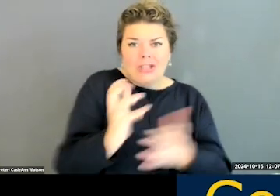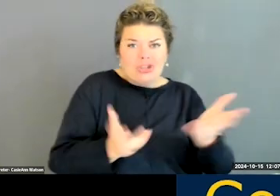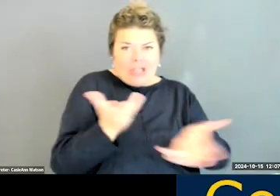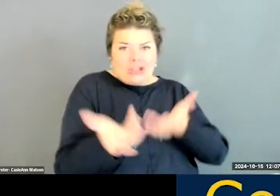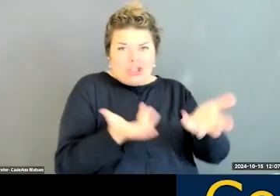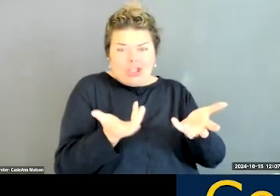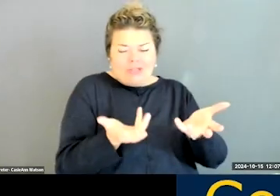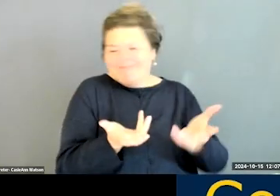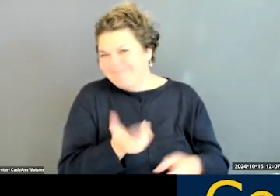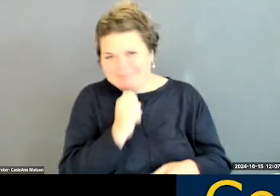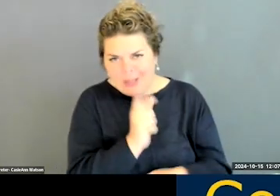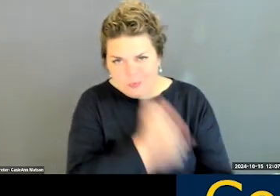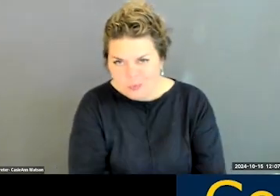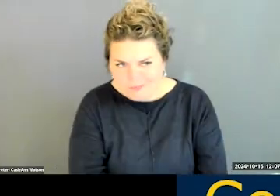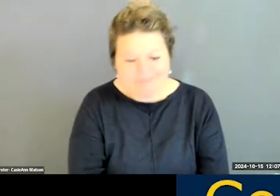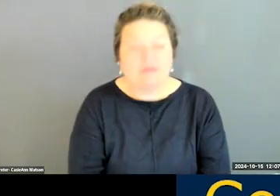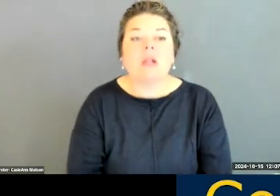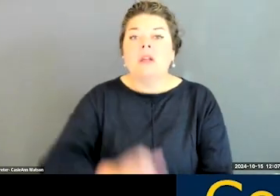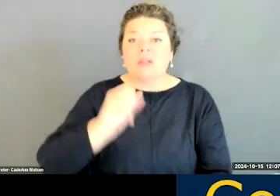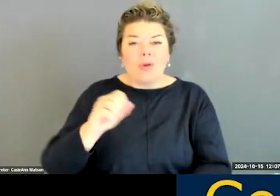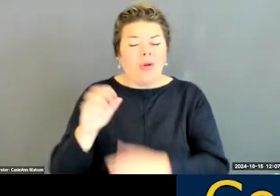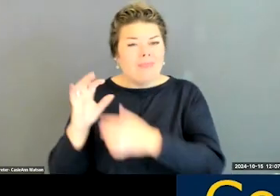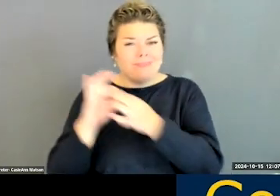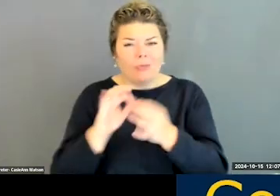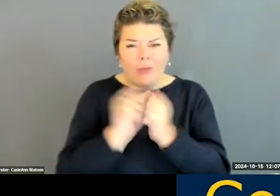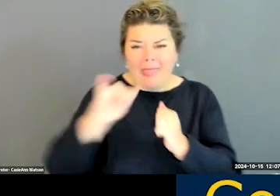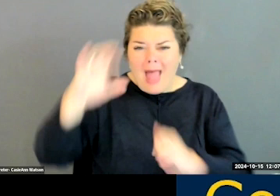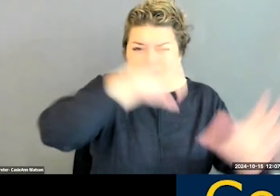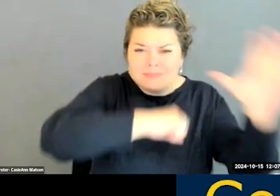To continue in this vein of assumptions, people can also make a lot of assumptions